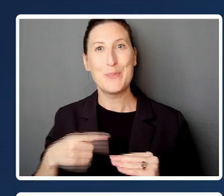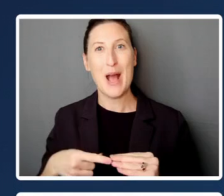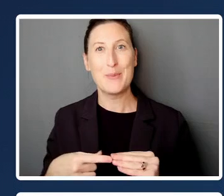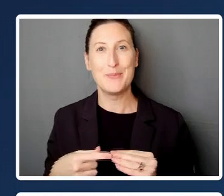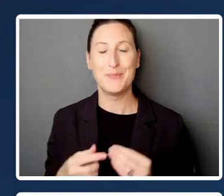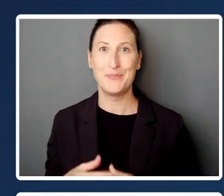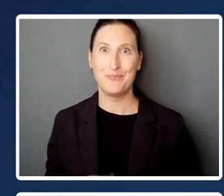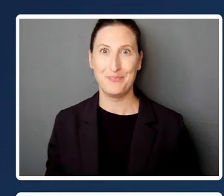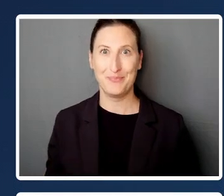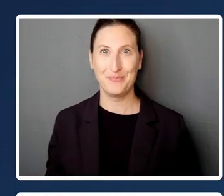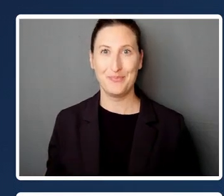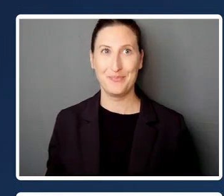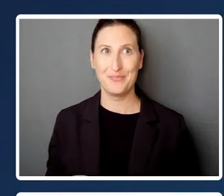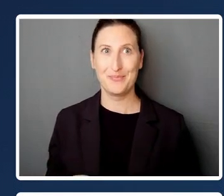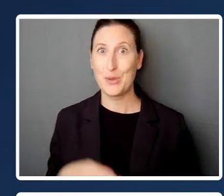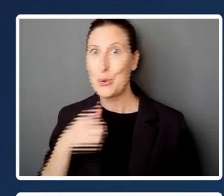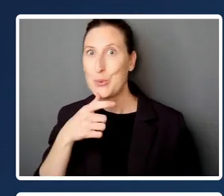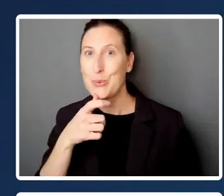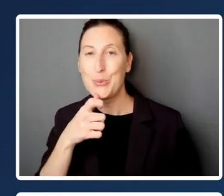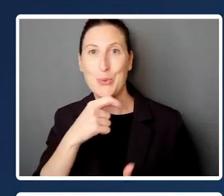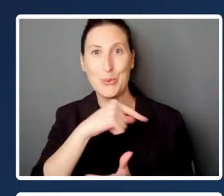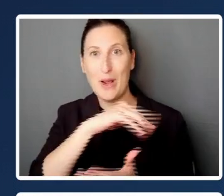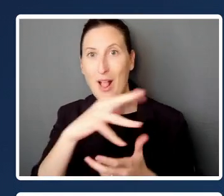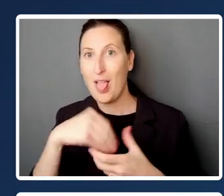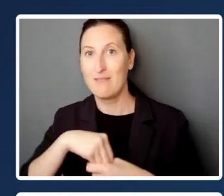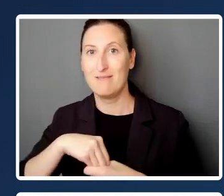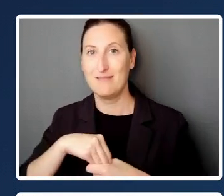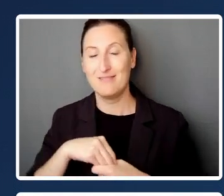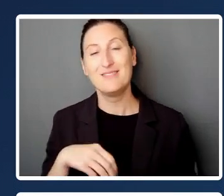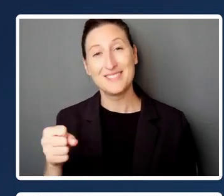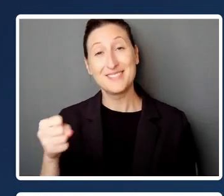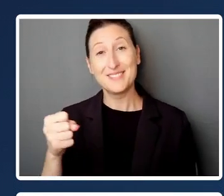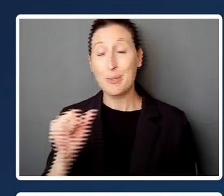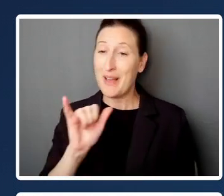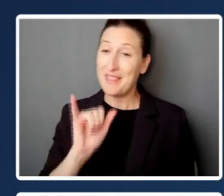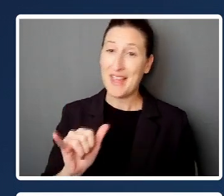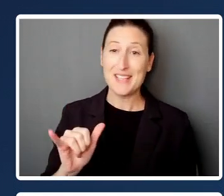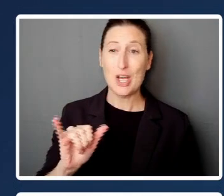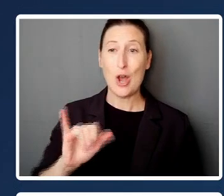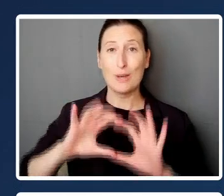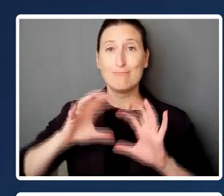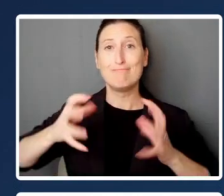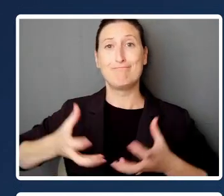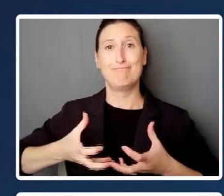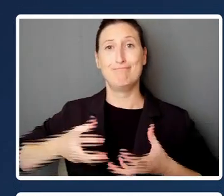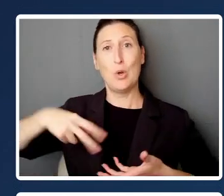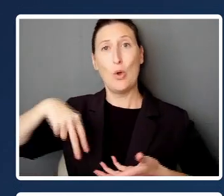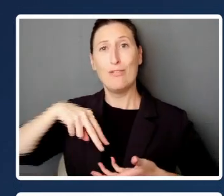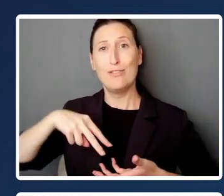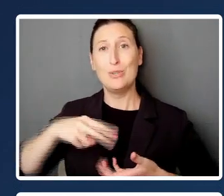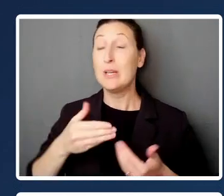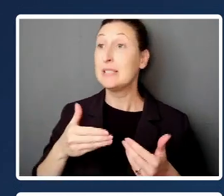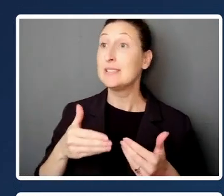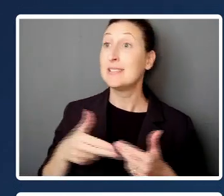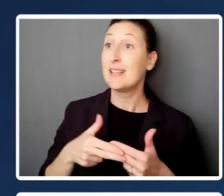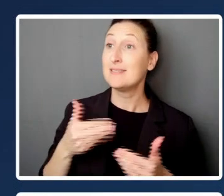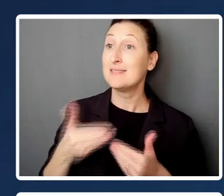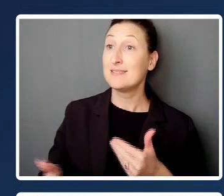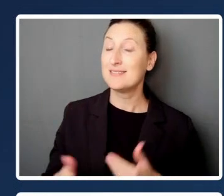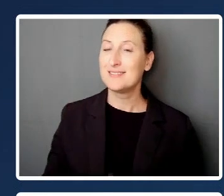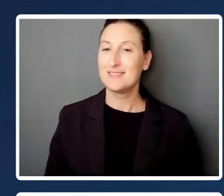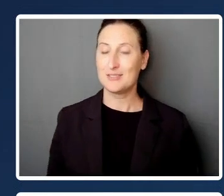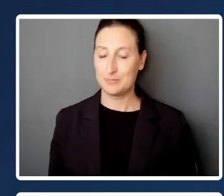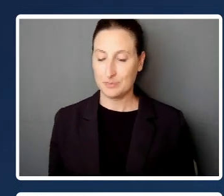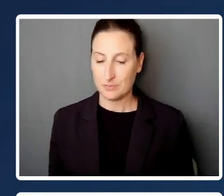yeah, who all was a part of it. But yeah, that's our high-level overview. Thank you. Next slide.